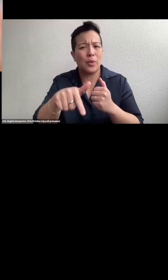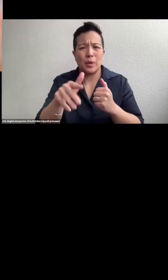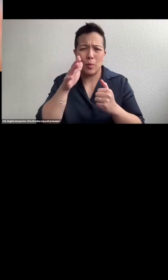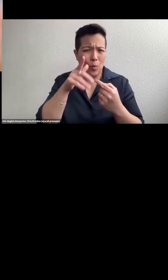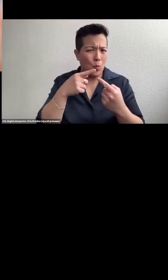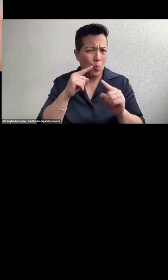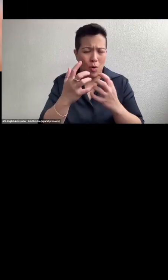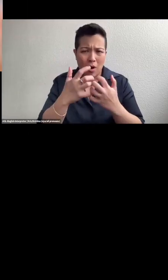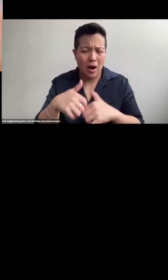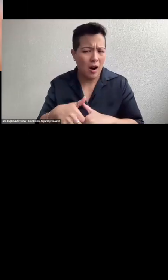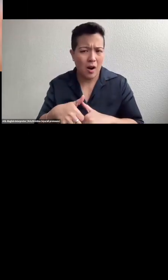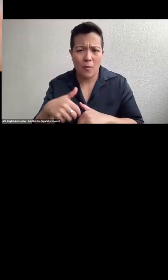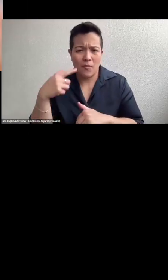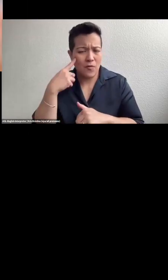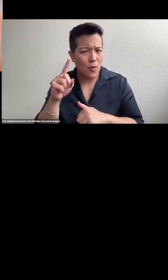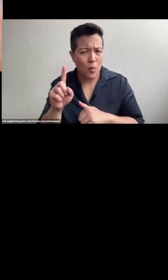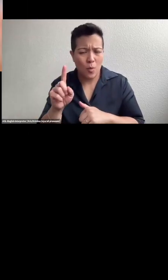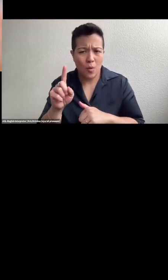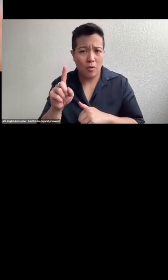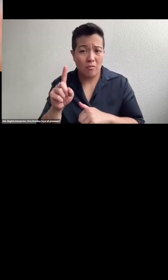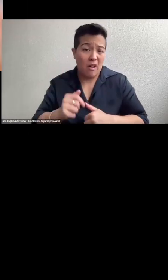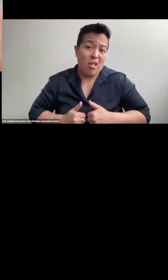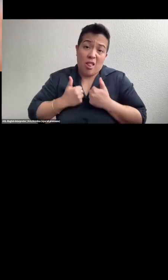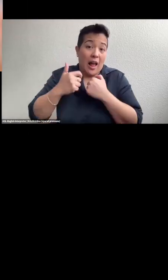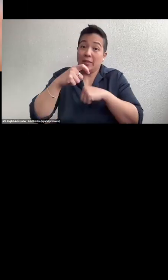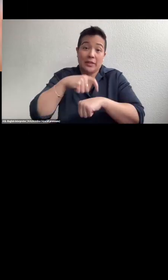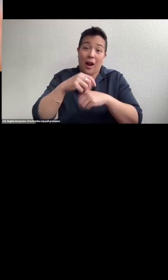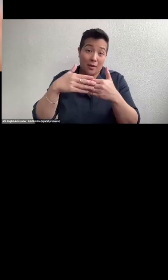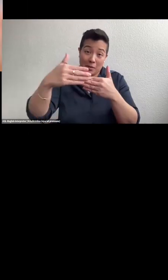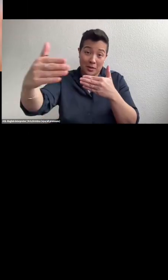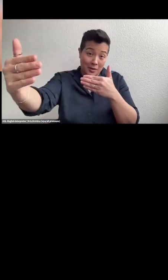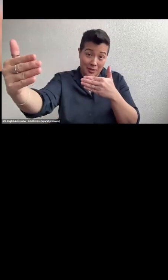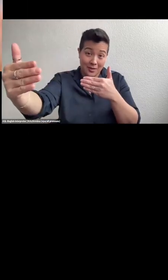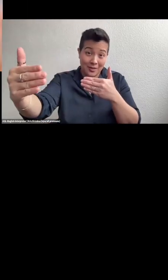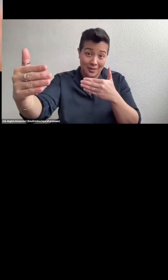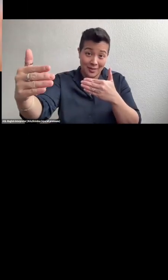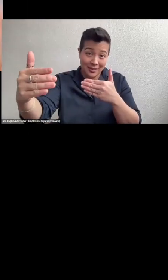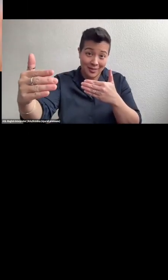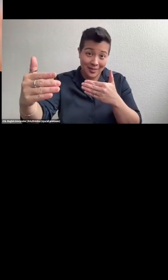out for a lifetime kind of like